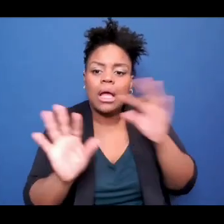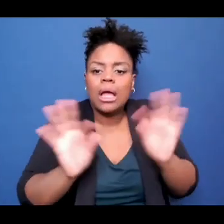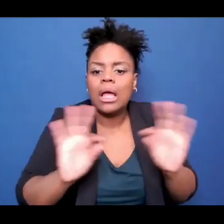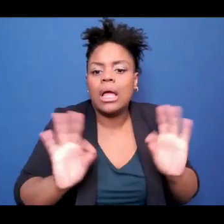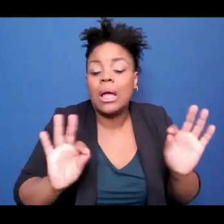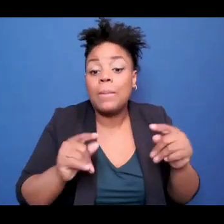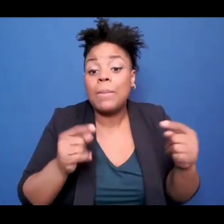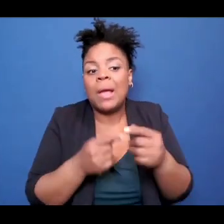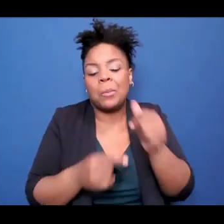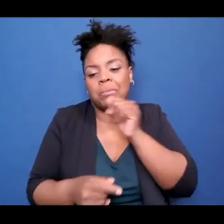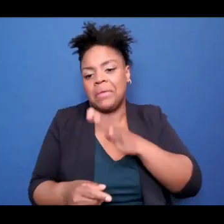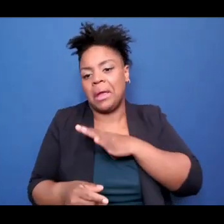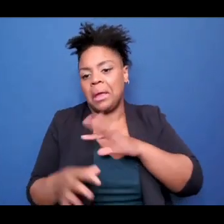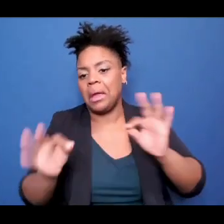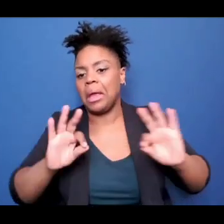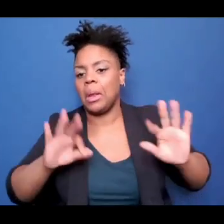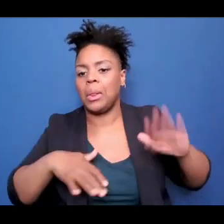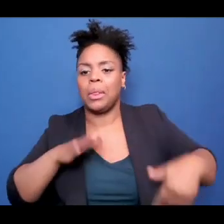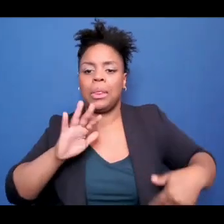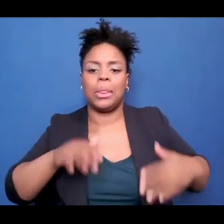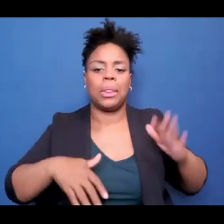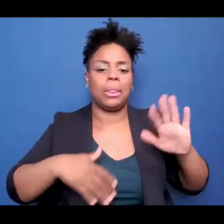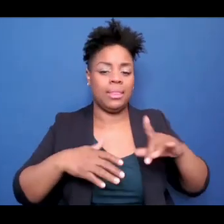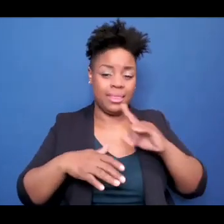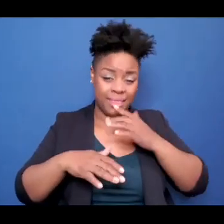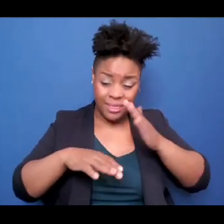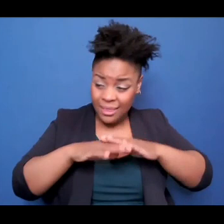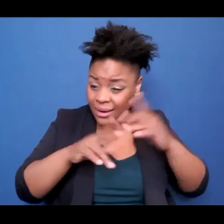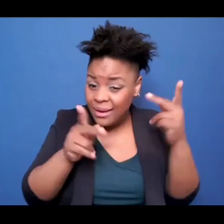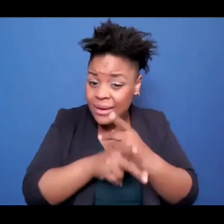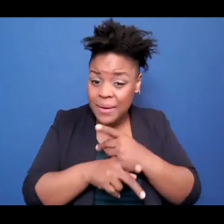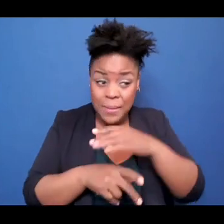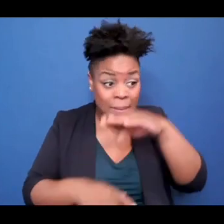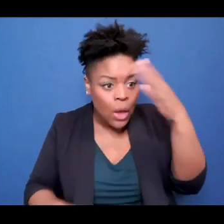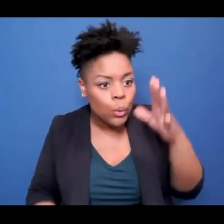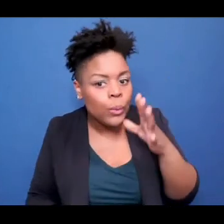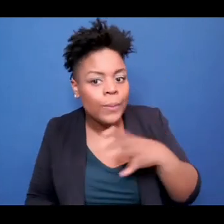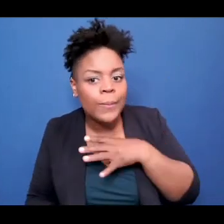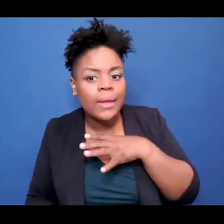TAKEN SERIOUS AM AND PAIN AND SUFFERING BEING SCOWNLTDED. BLACK WOMEN IN PARTICULAR